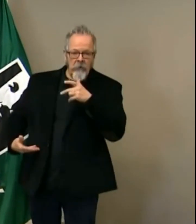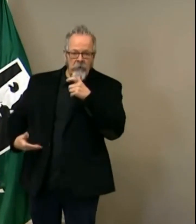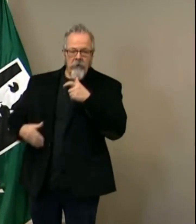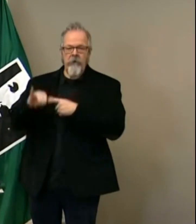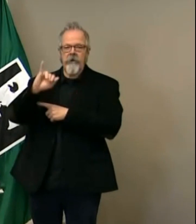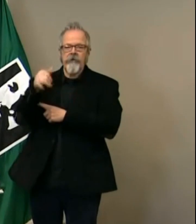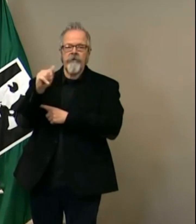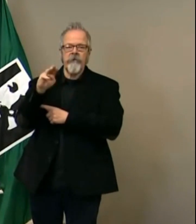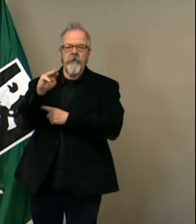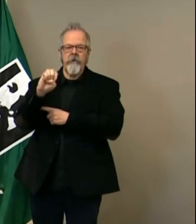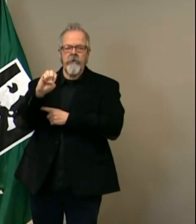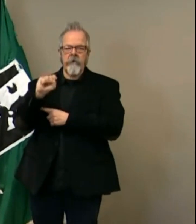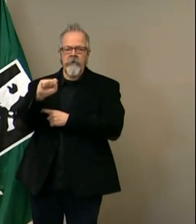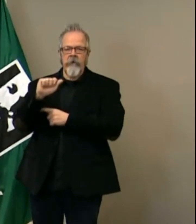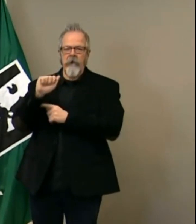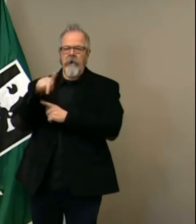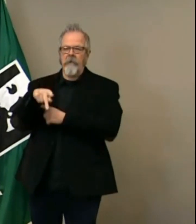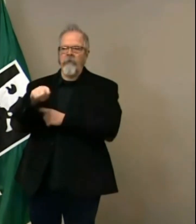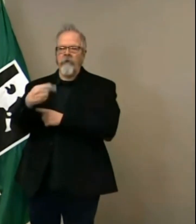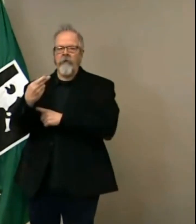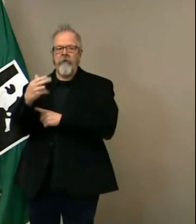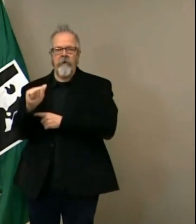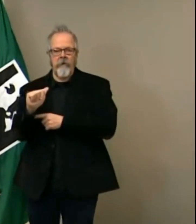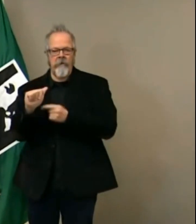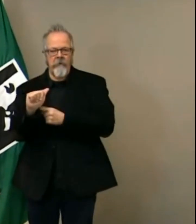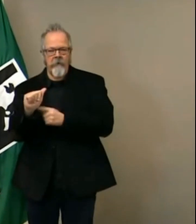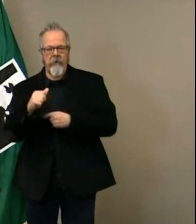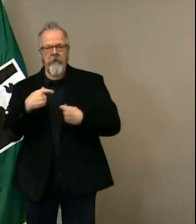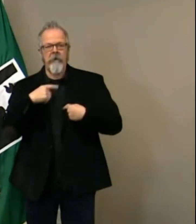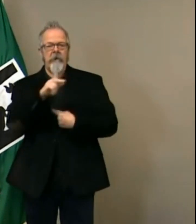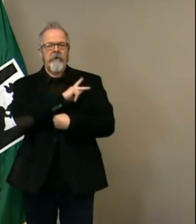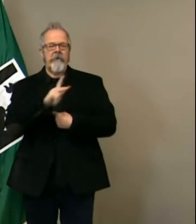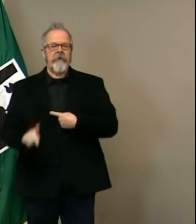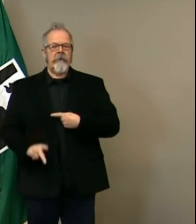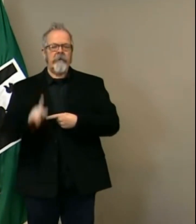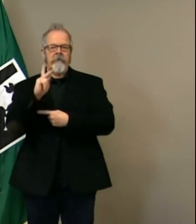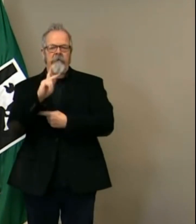health Seattle and King County we're here today to talk about additional